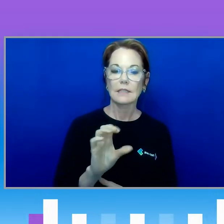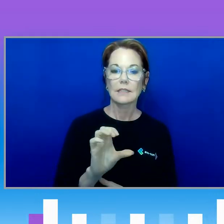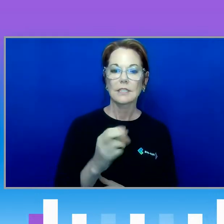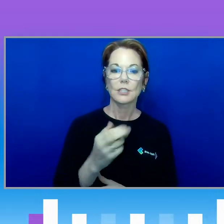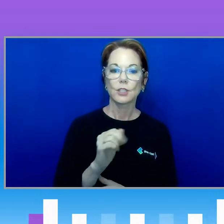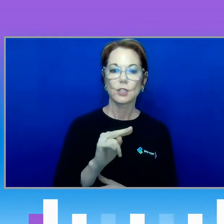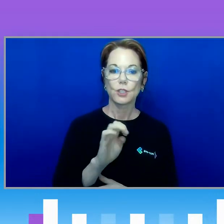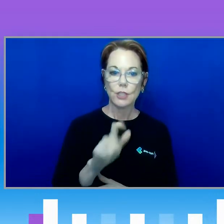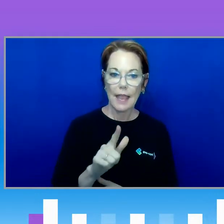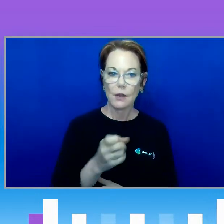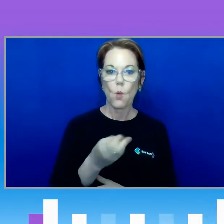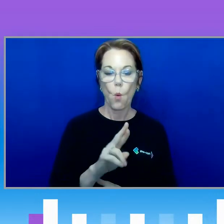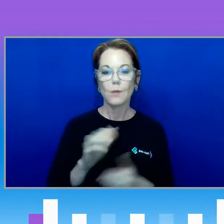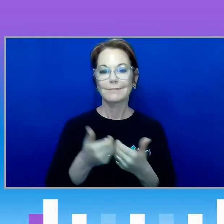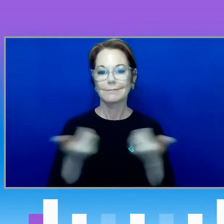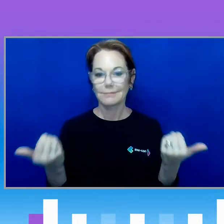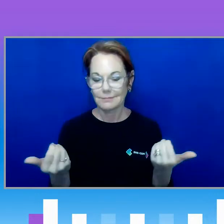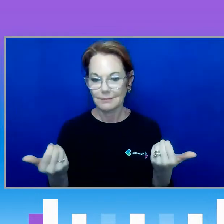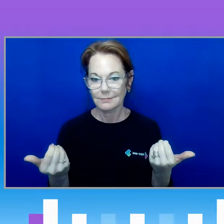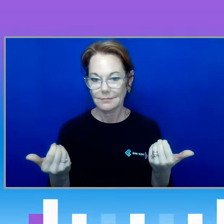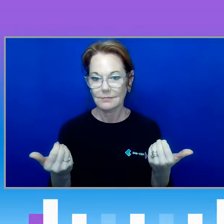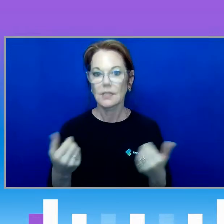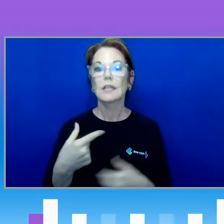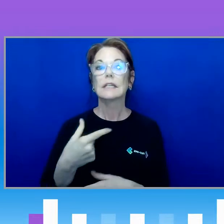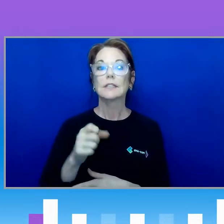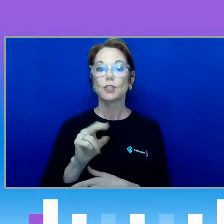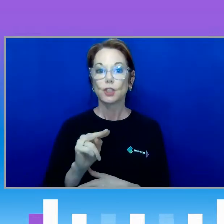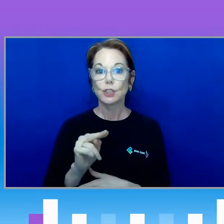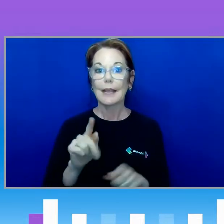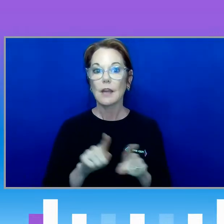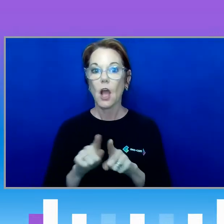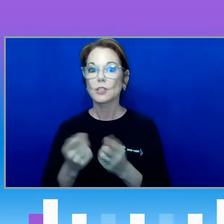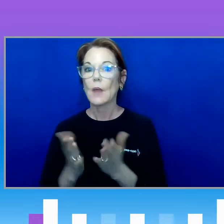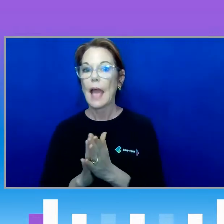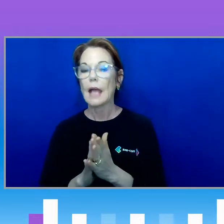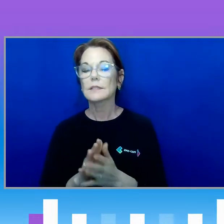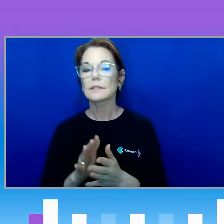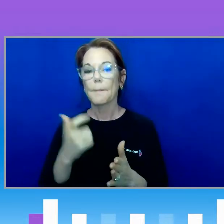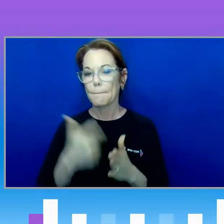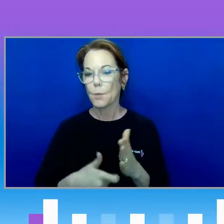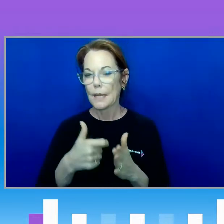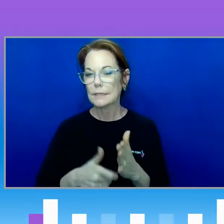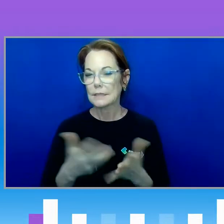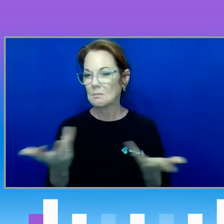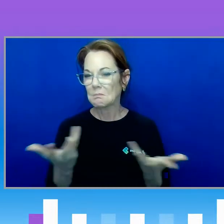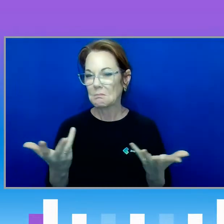has to be in its own channel. Jen also asked about the pricing, which I'll answer